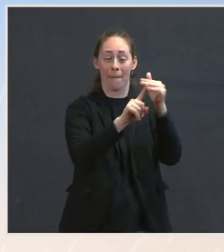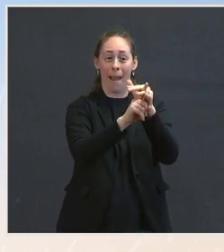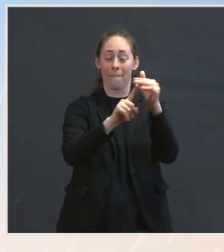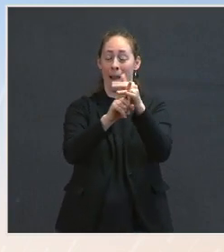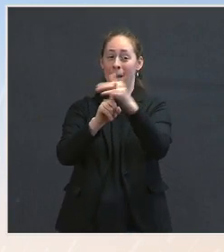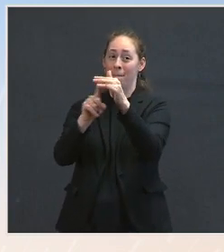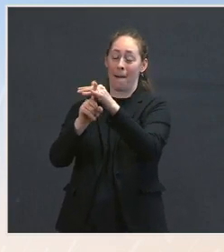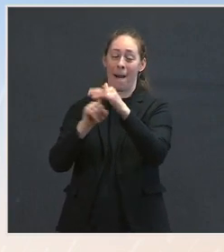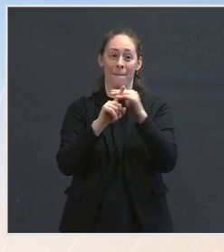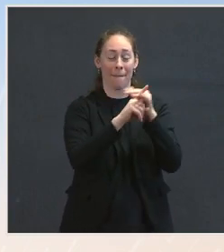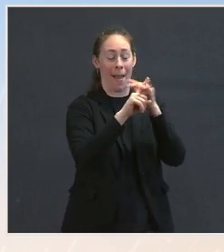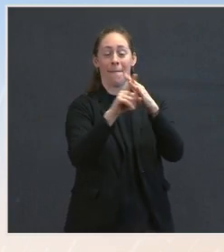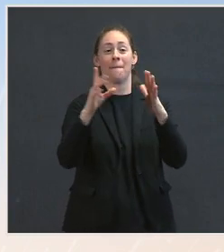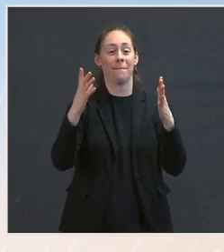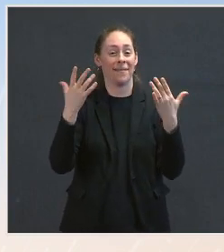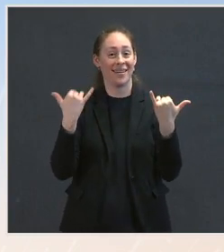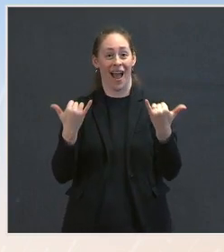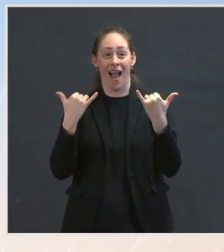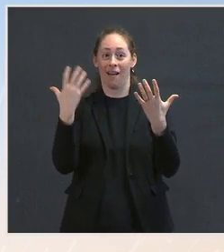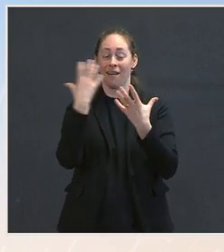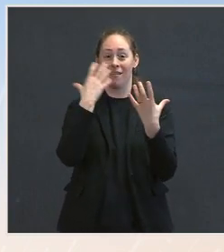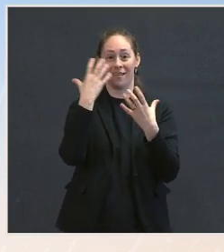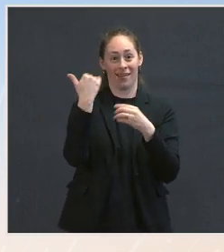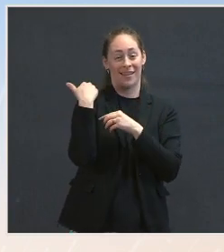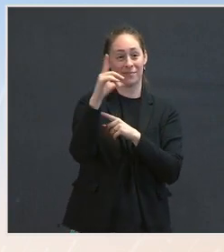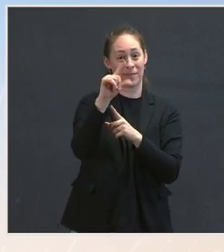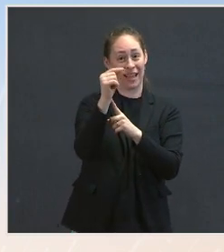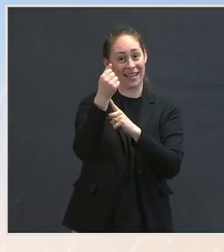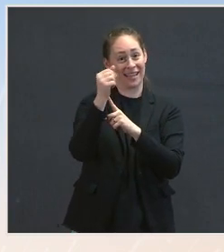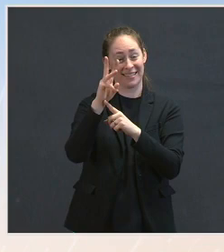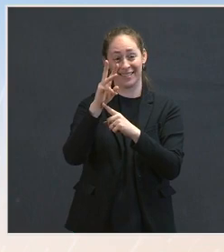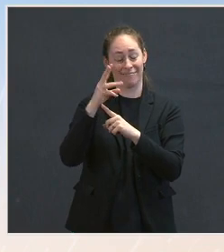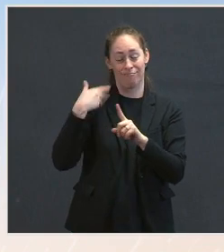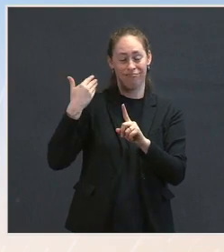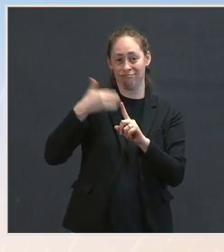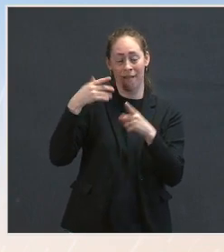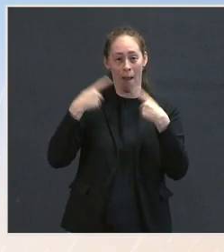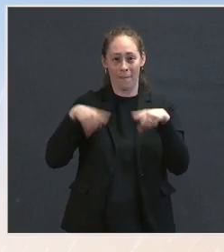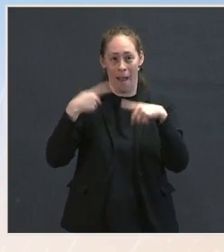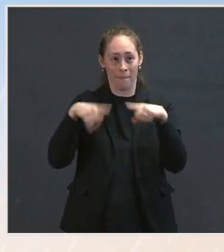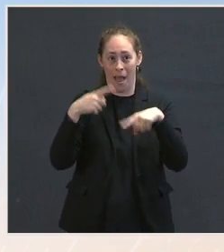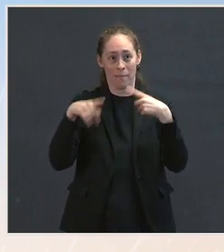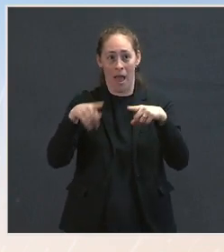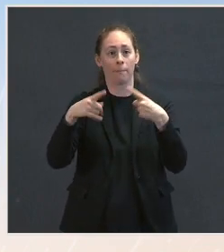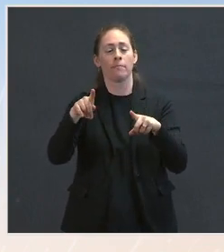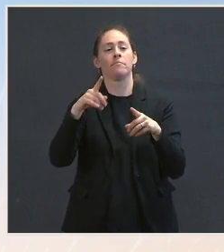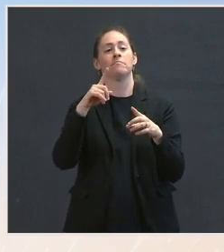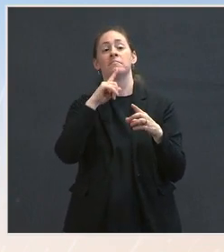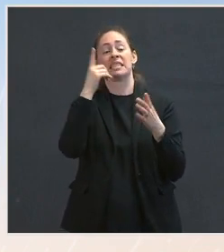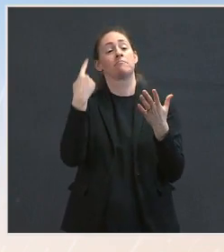I will say that President Biden is focused on strengthening our domestic economy through significant investments in American workers